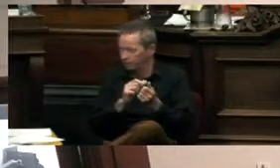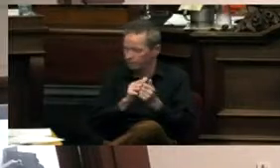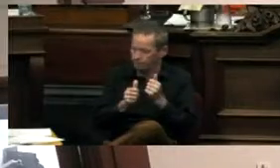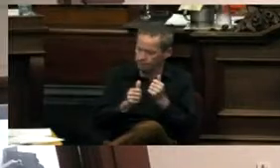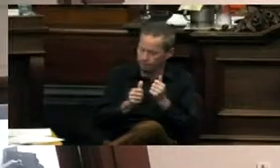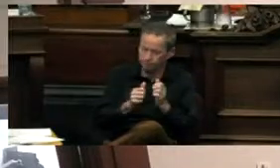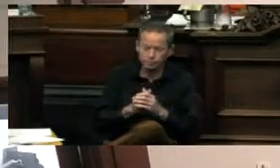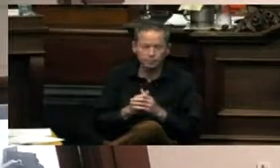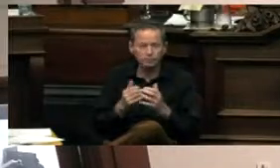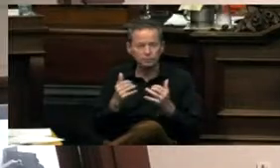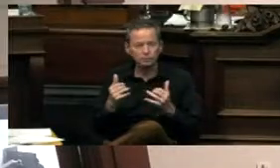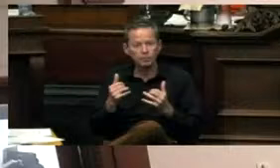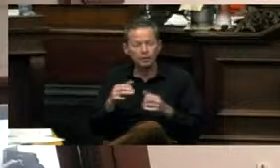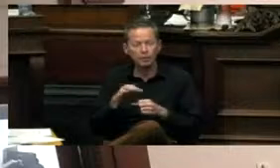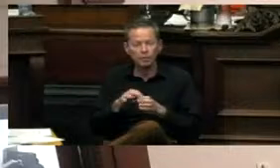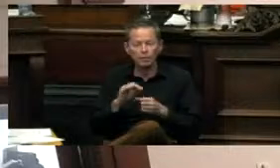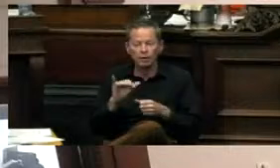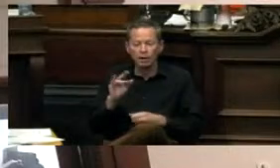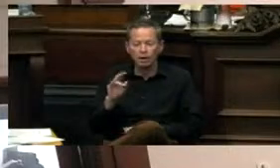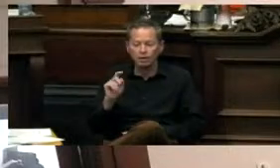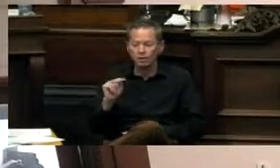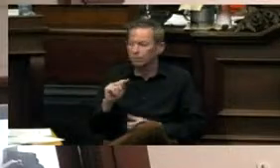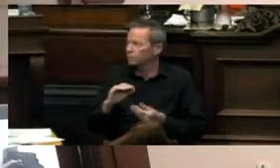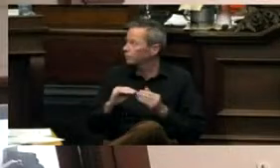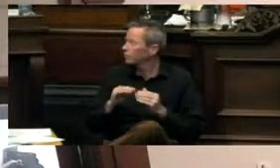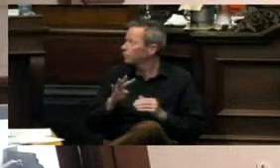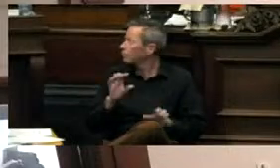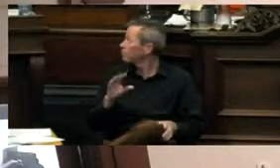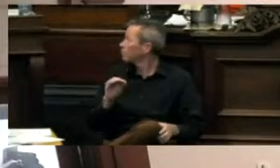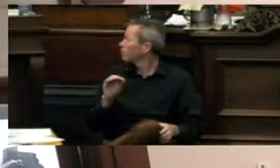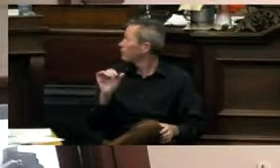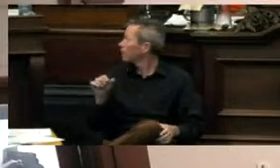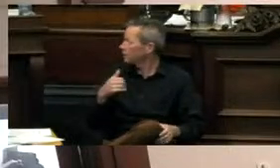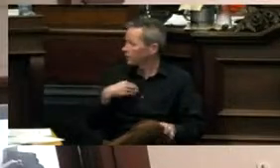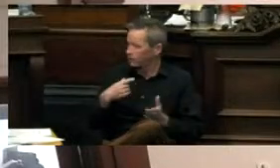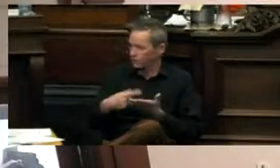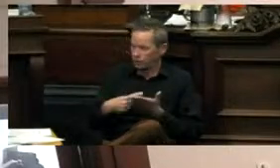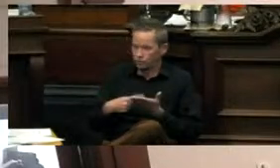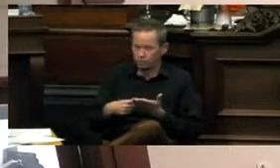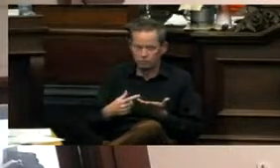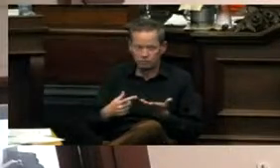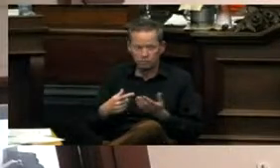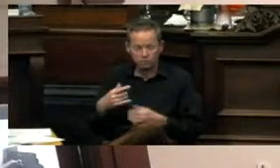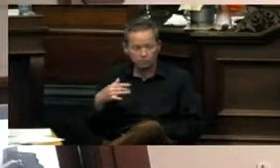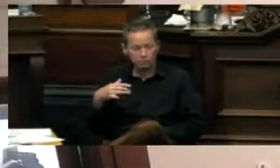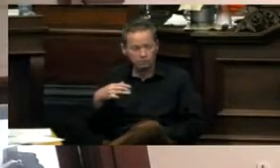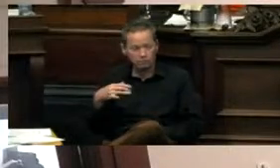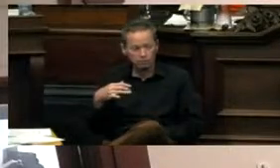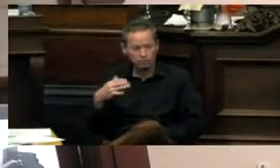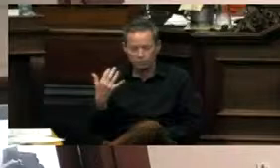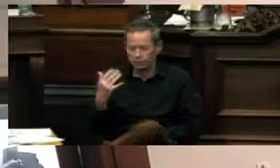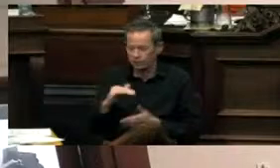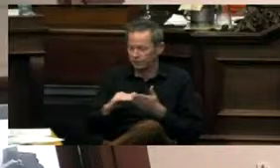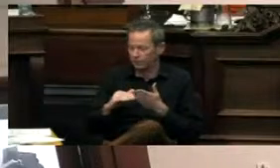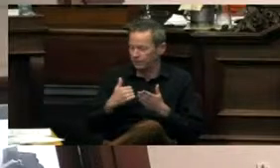number 450. Please say aye. Aye. Any opposed? Motion carries. So